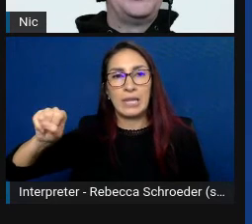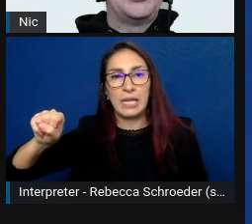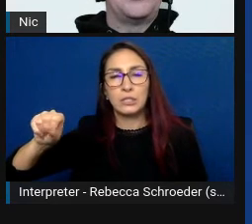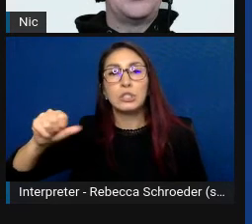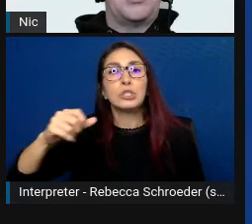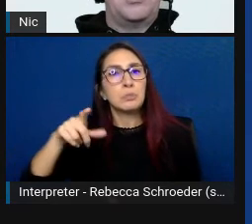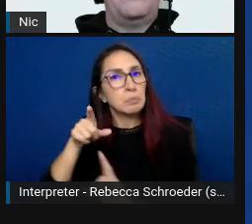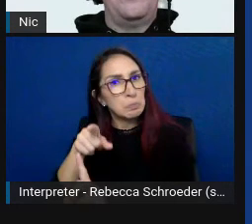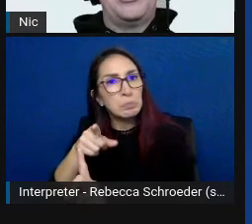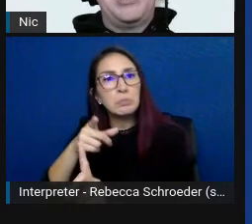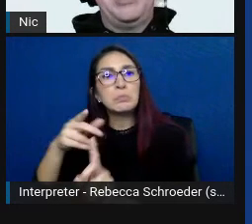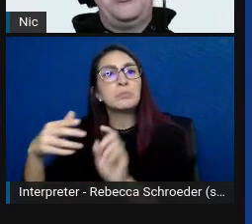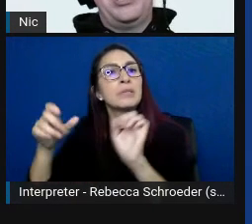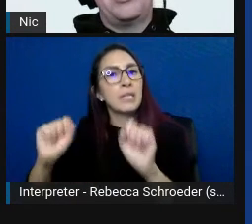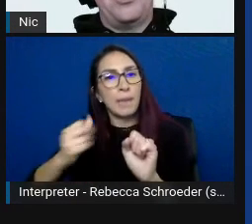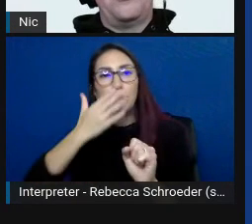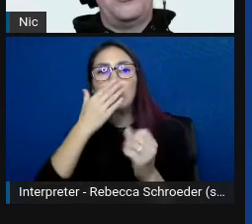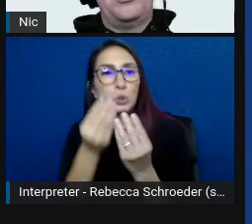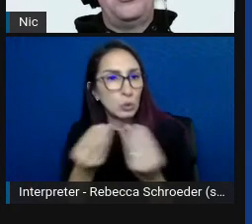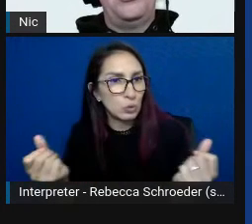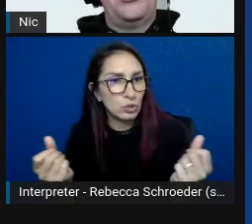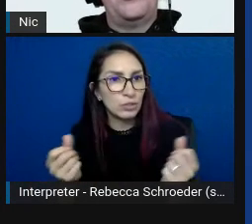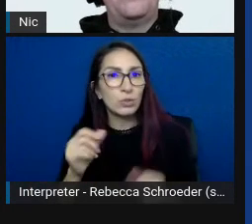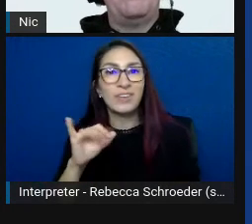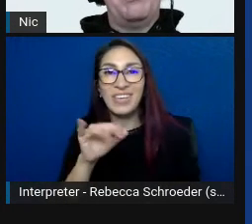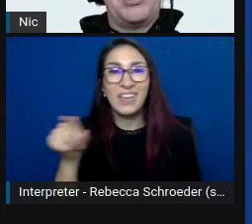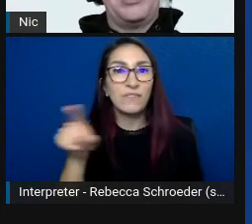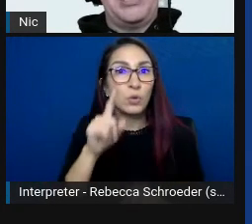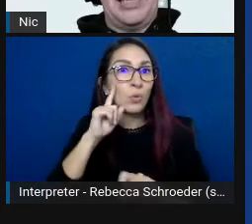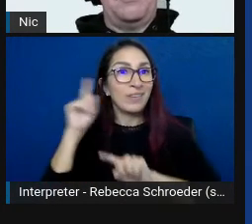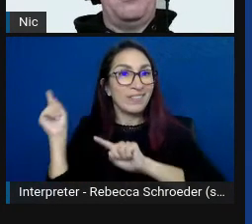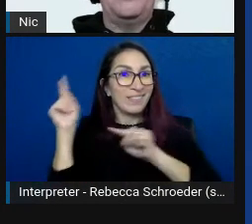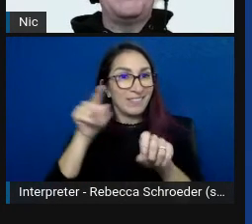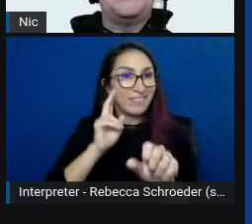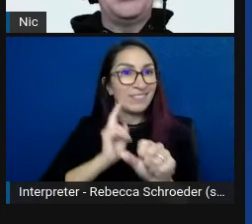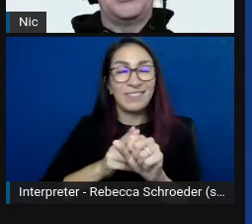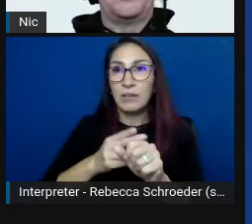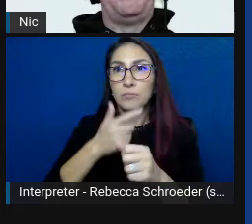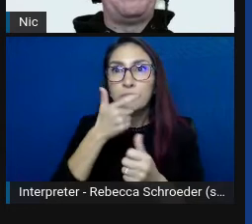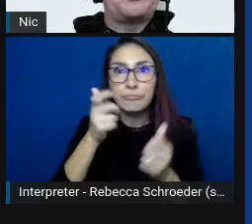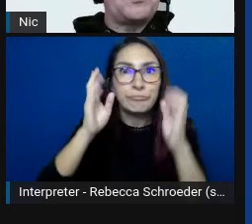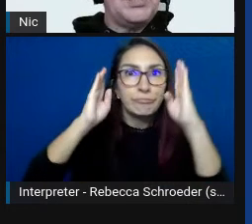Chances are if you're attending today's conference, you know better than that, but maybe not.